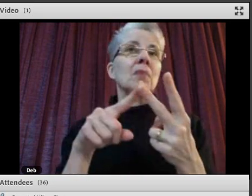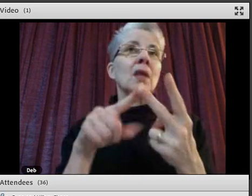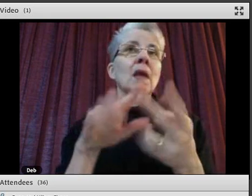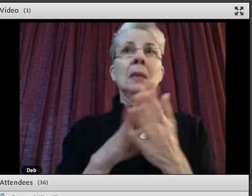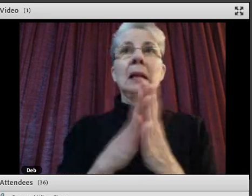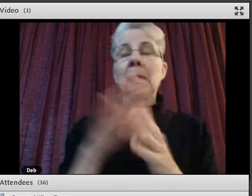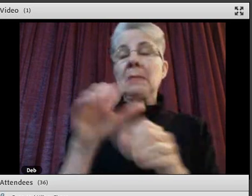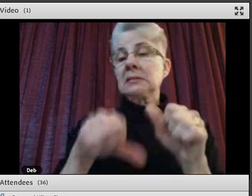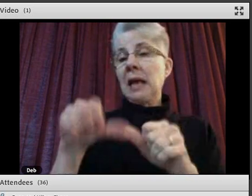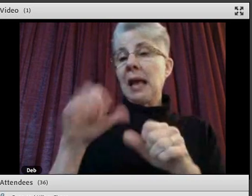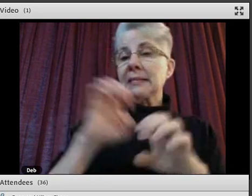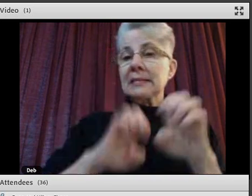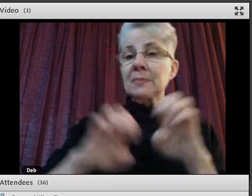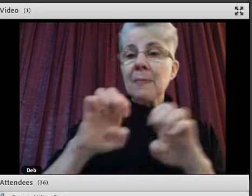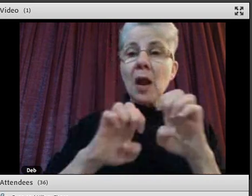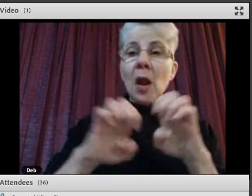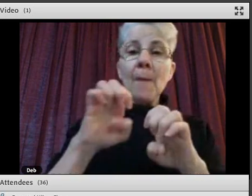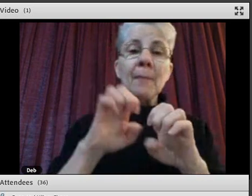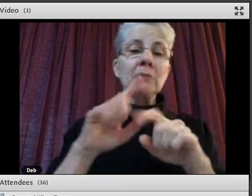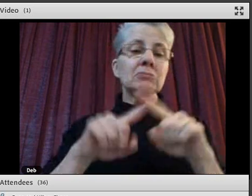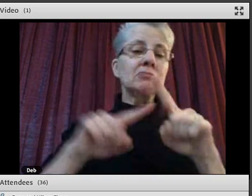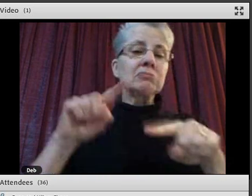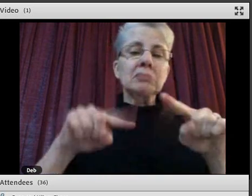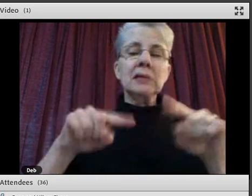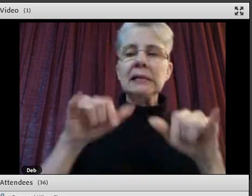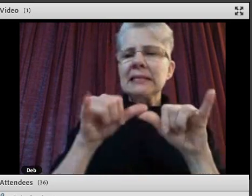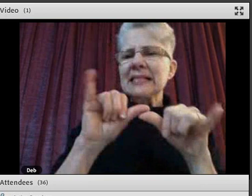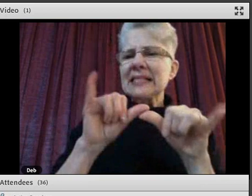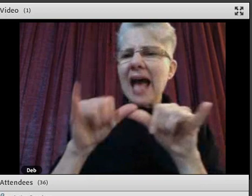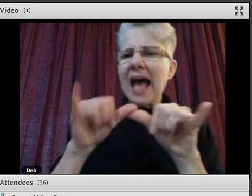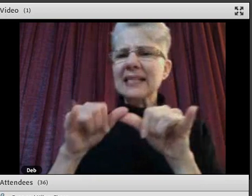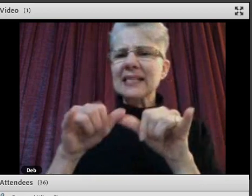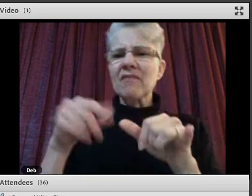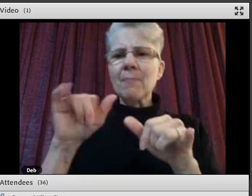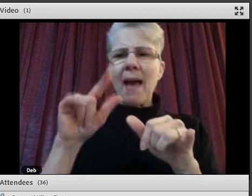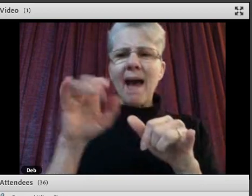This can easily be turned into a science experiment, to experiment with different sizes of paddles,